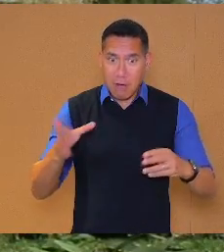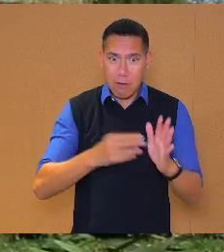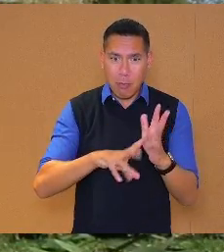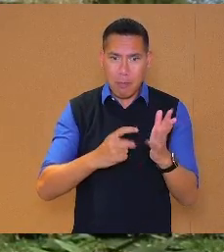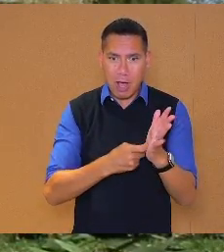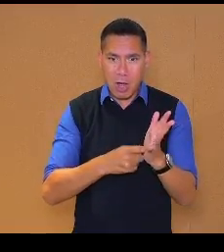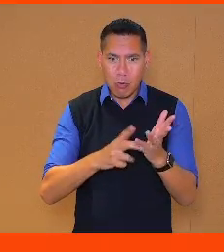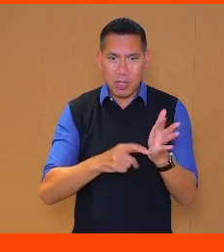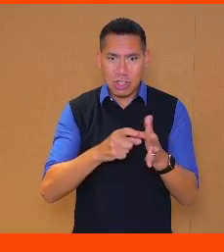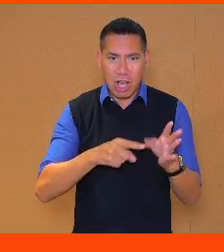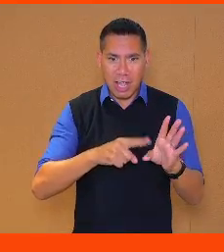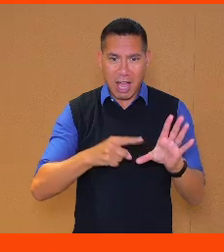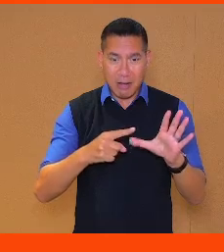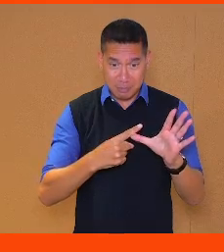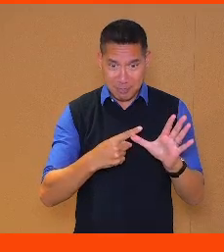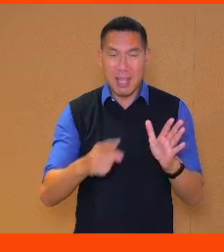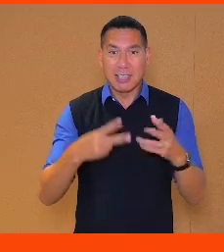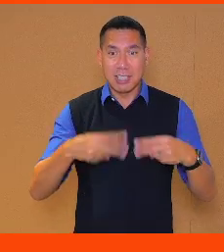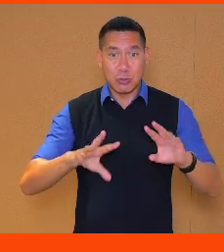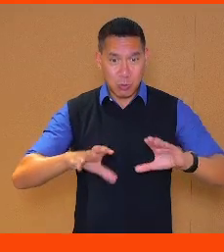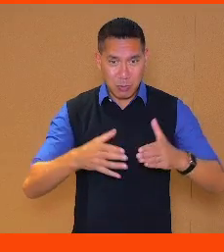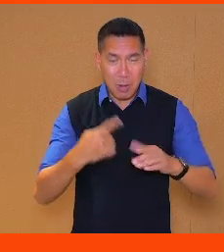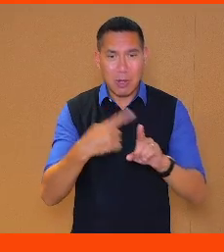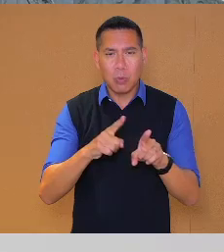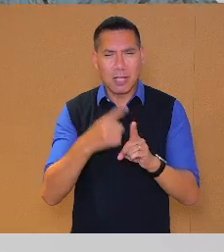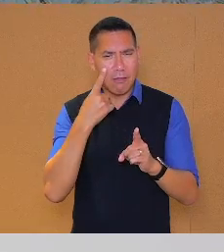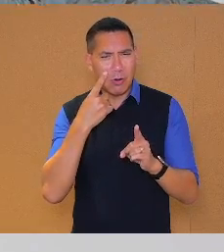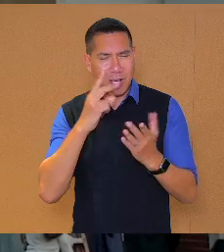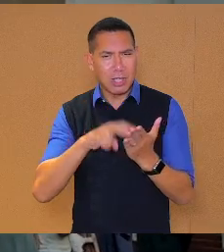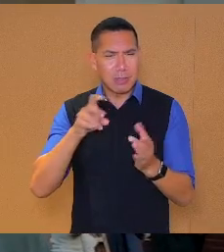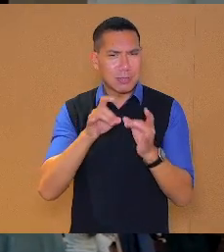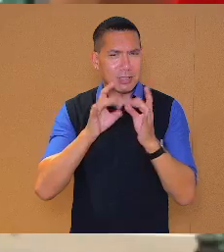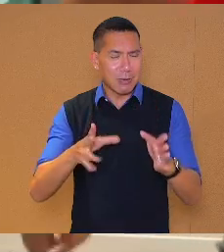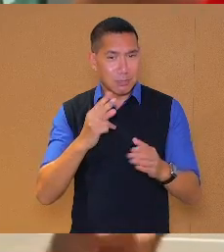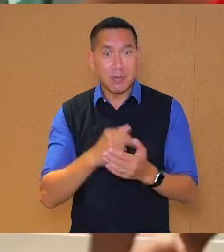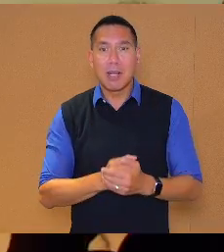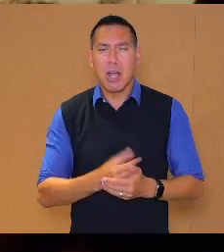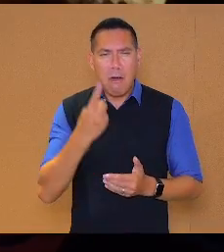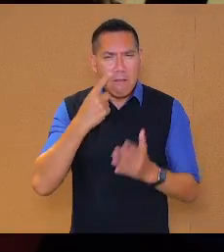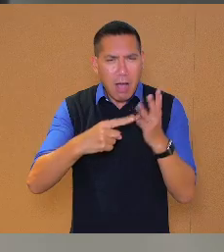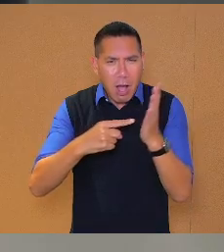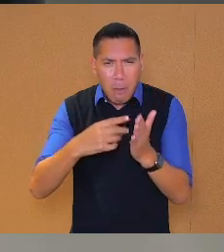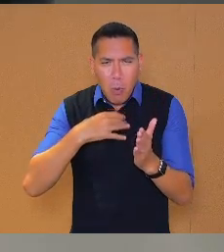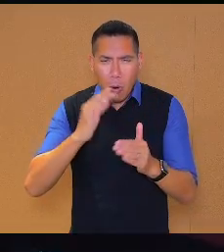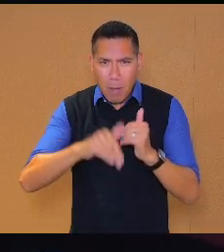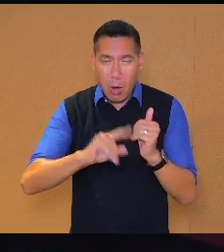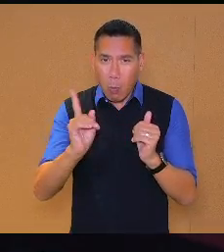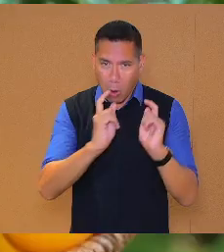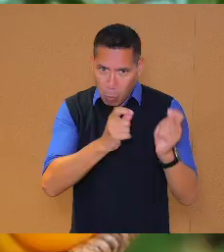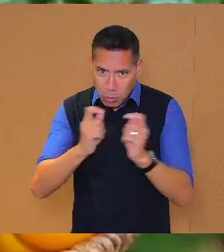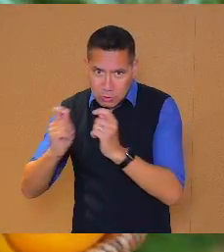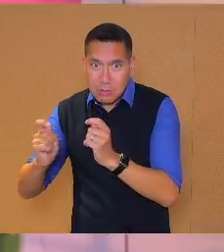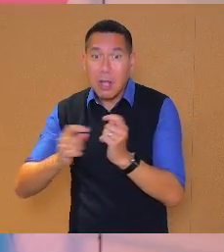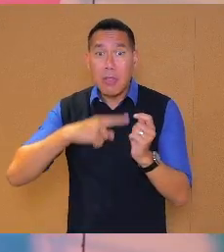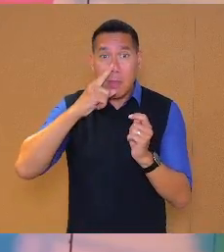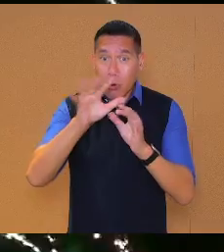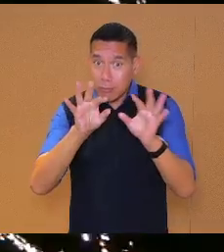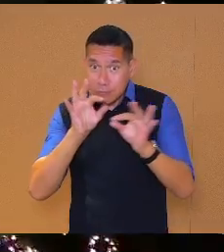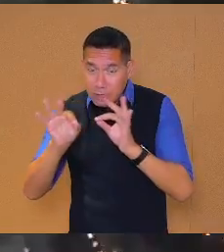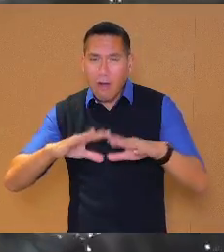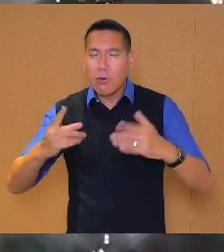take a sneak peek at JumpStart! Future Healthy.